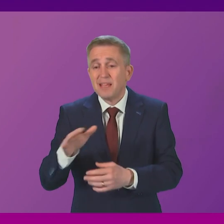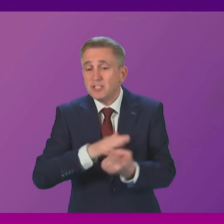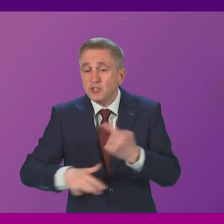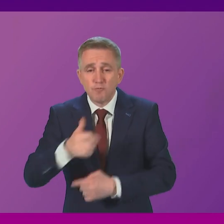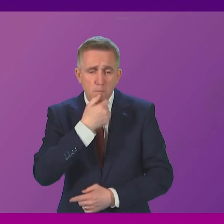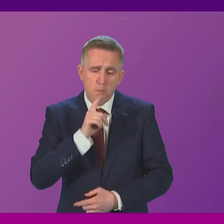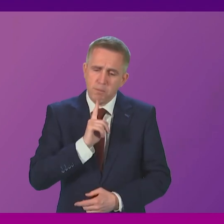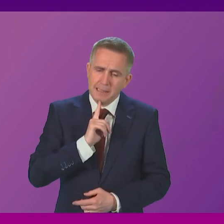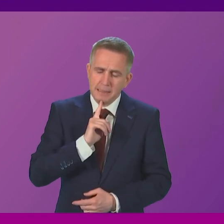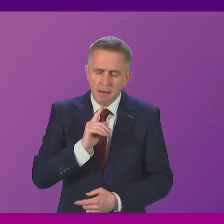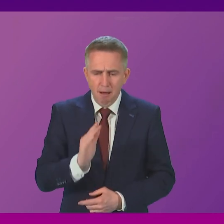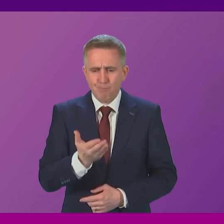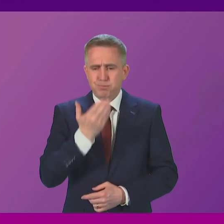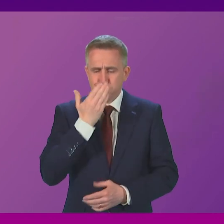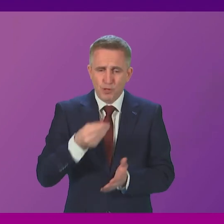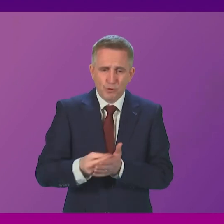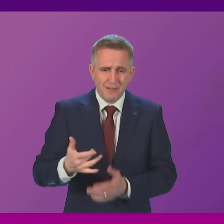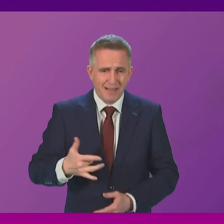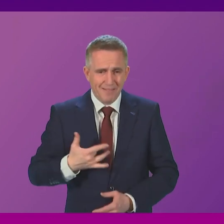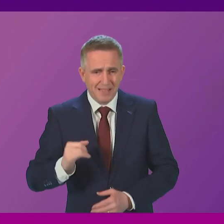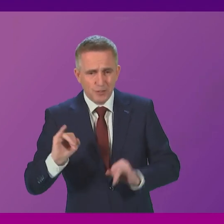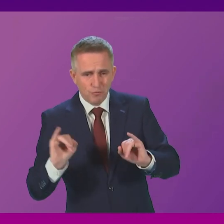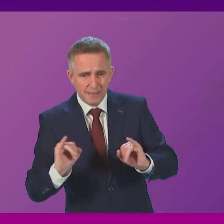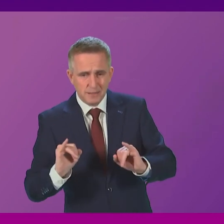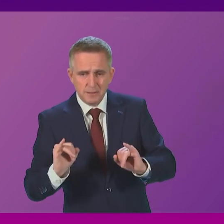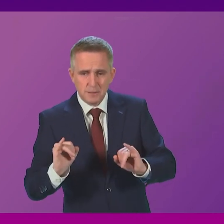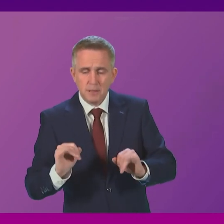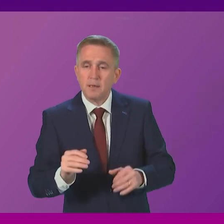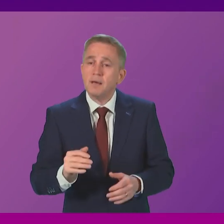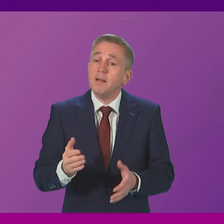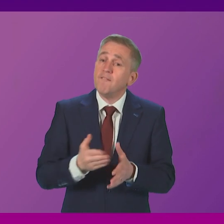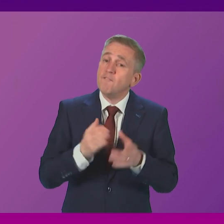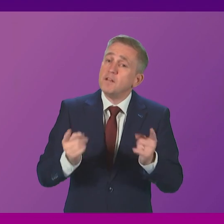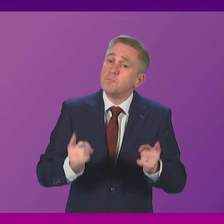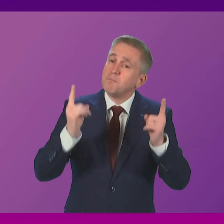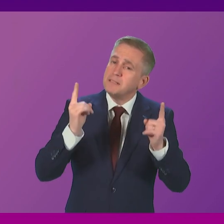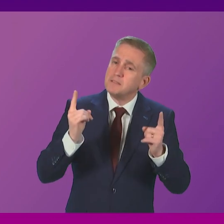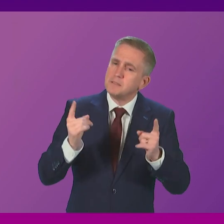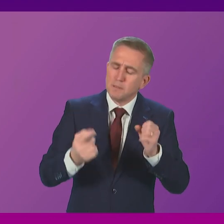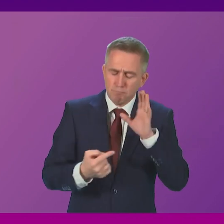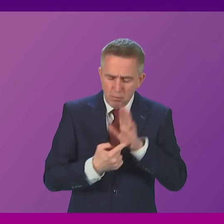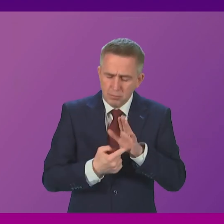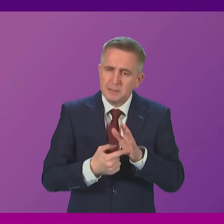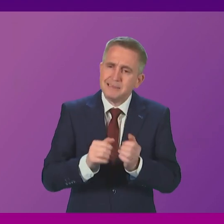cost of living crisis. The first job of any First Minister is to keep people safe and to lead them through